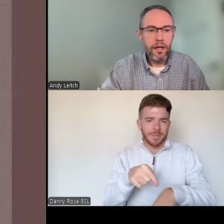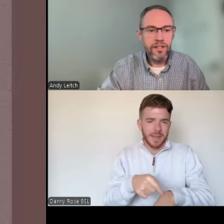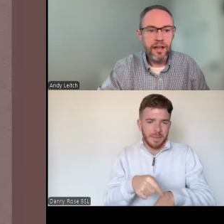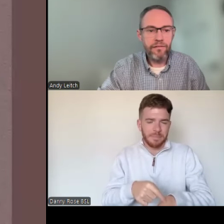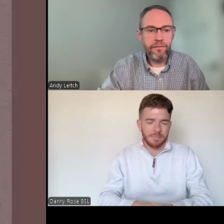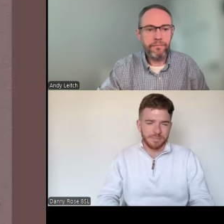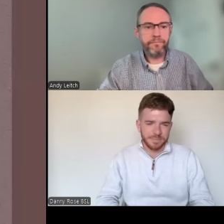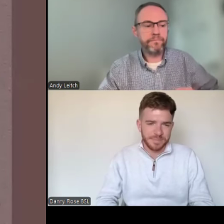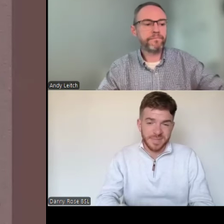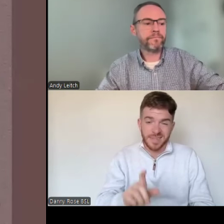Click Save.